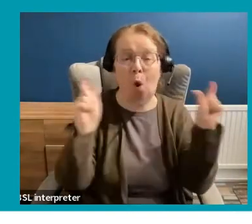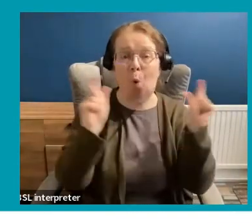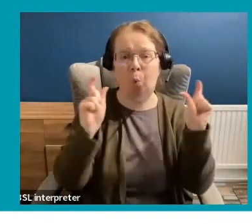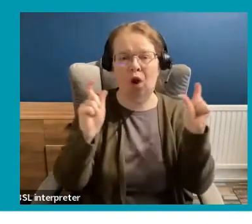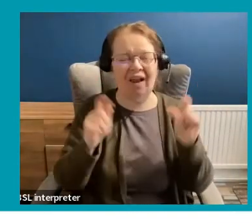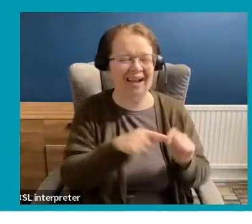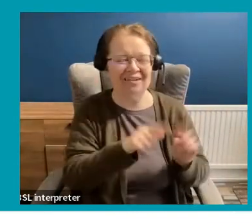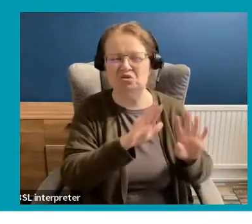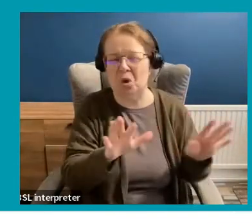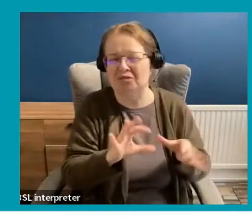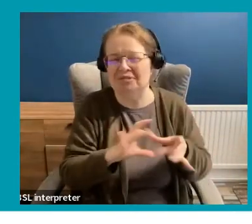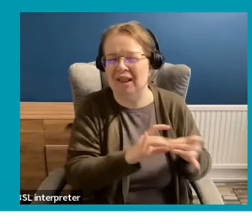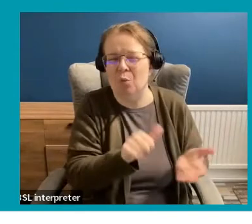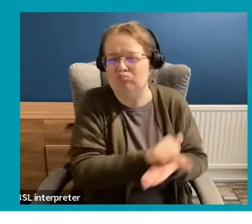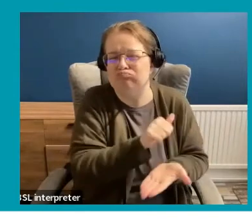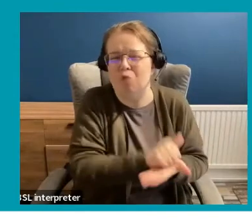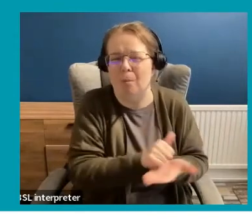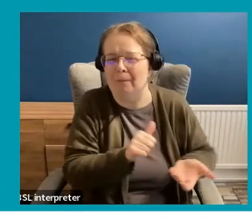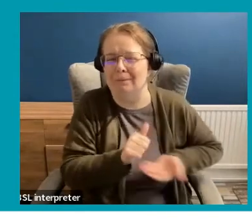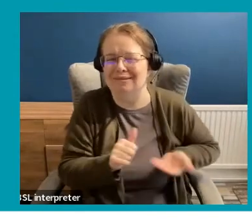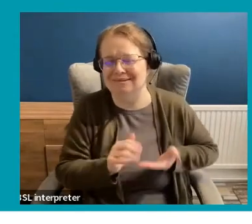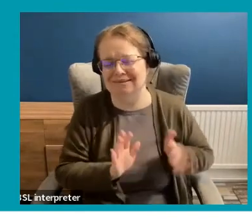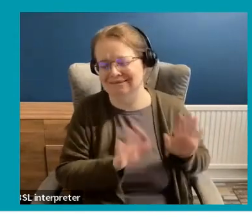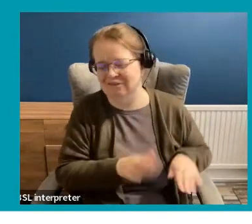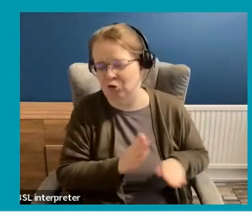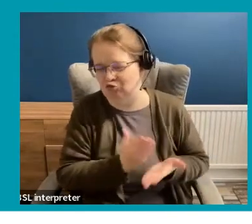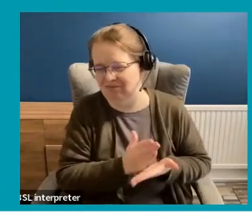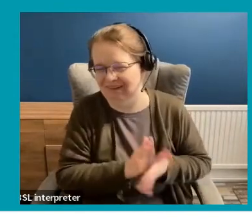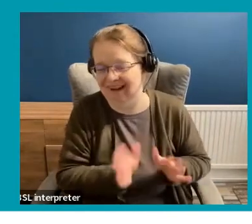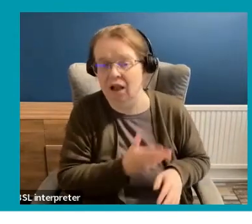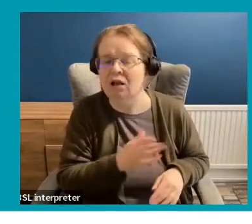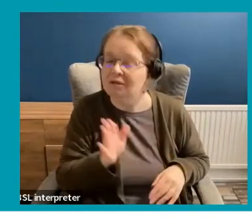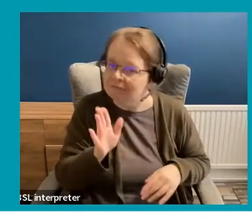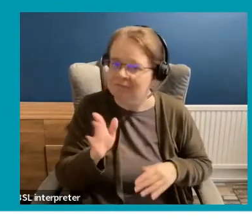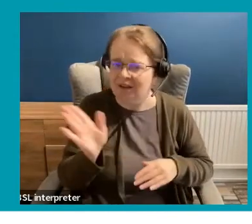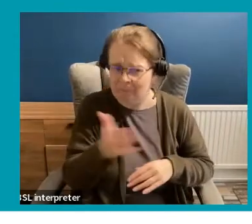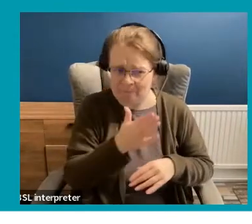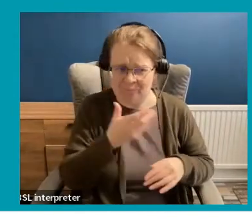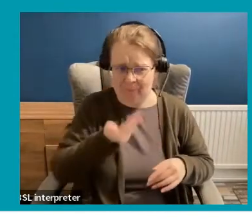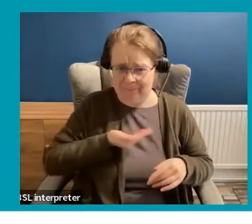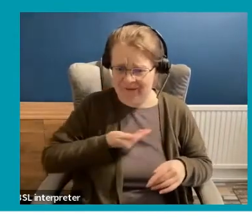It's not until you actually look at every business is it made of people who are selling